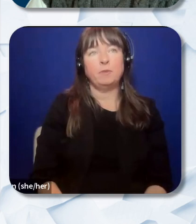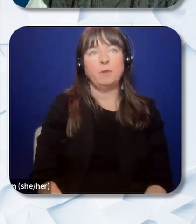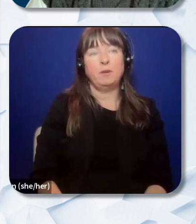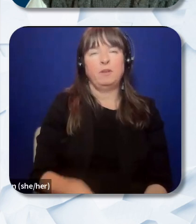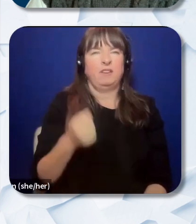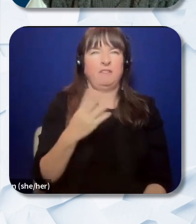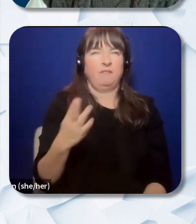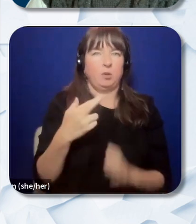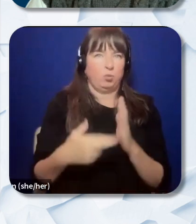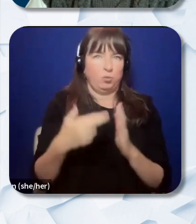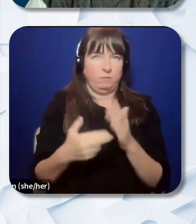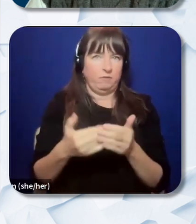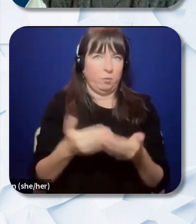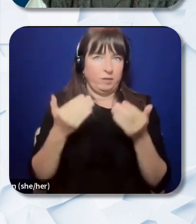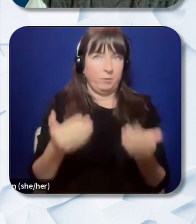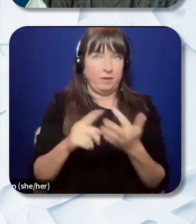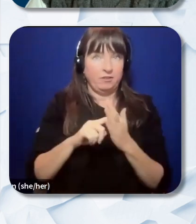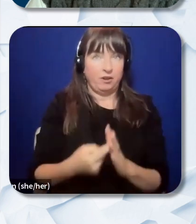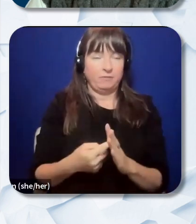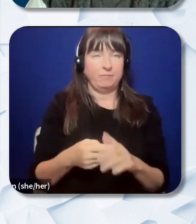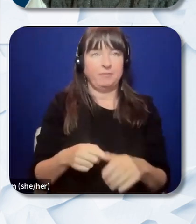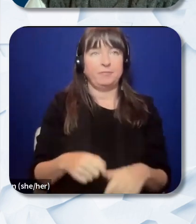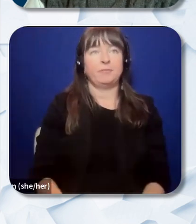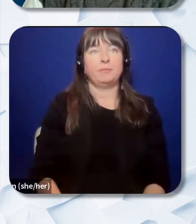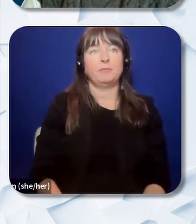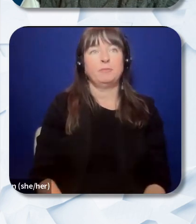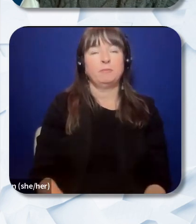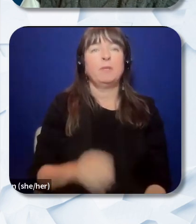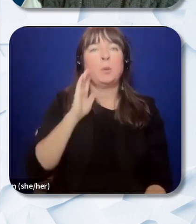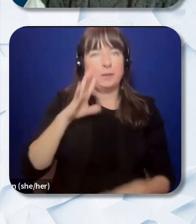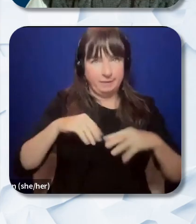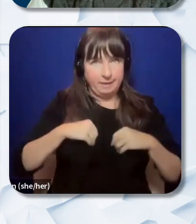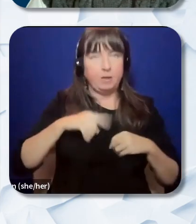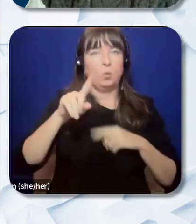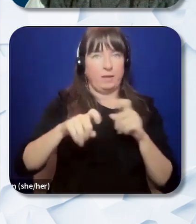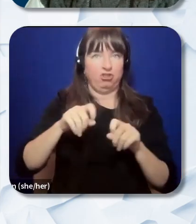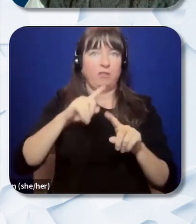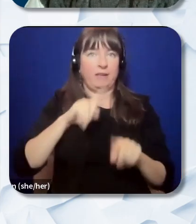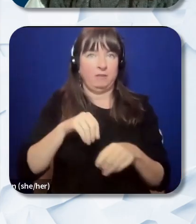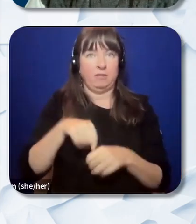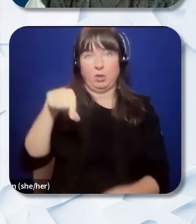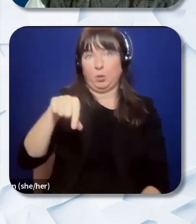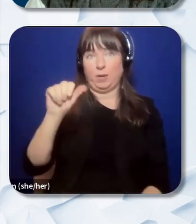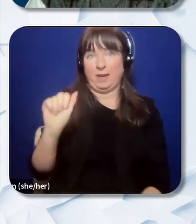through before we get started. We will be taking questions and answers in the Q and A feature. So